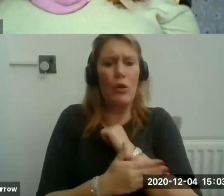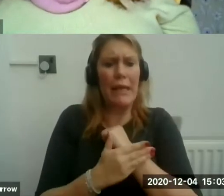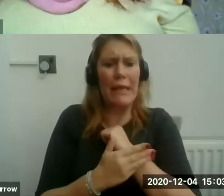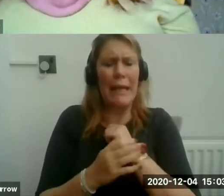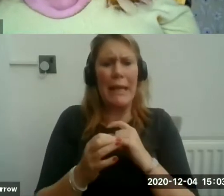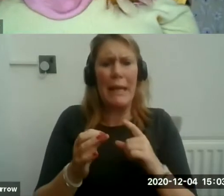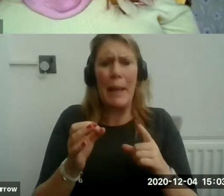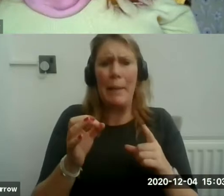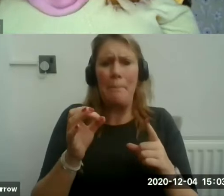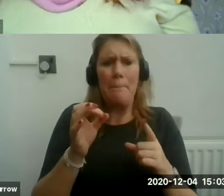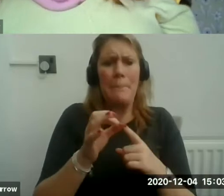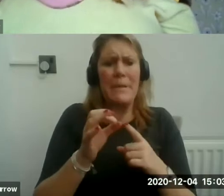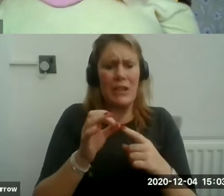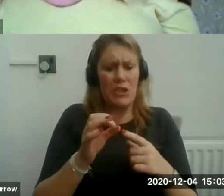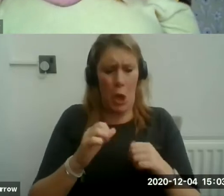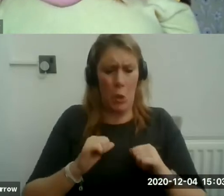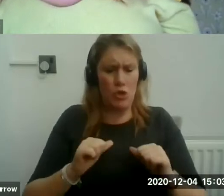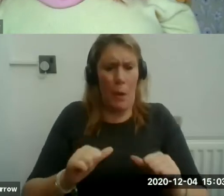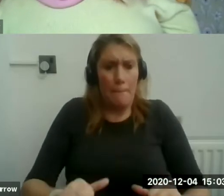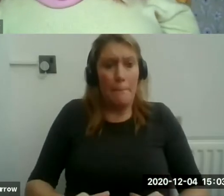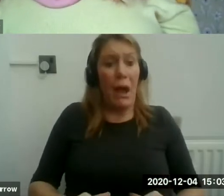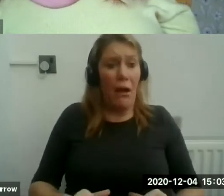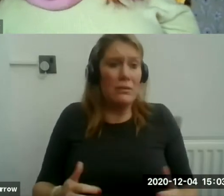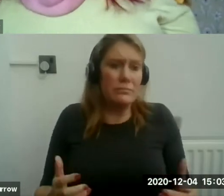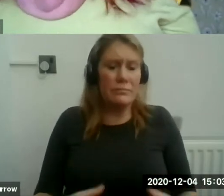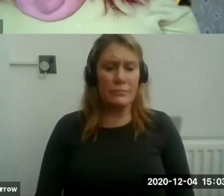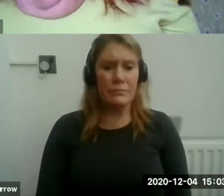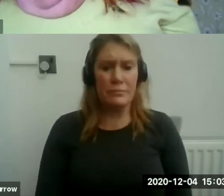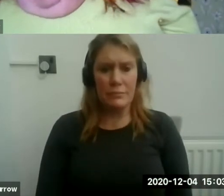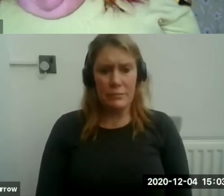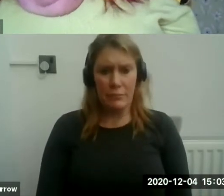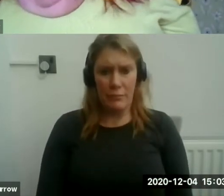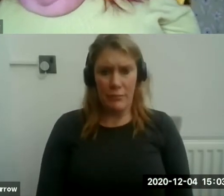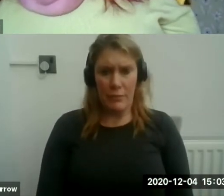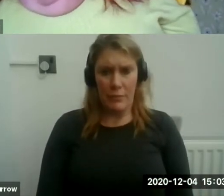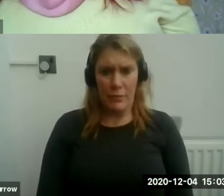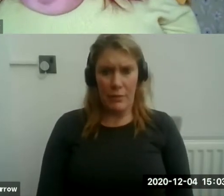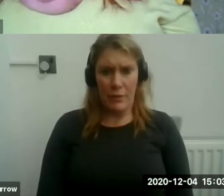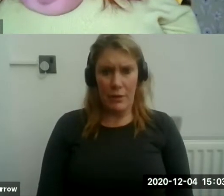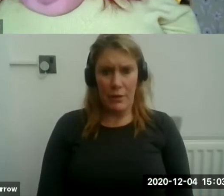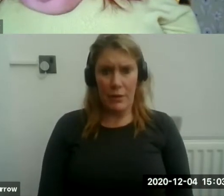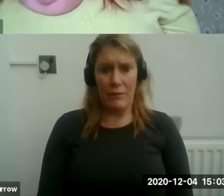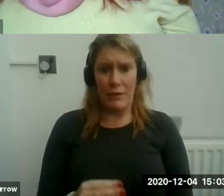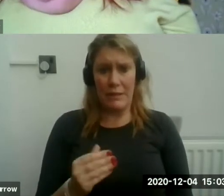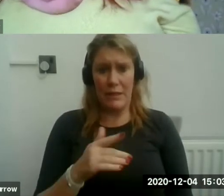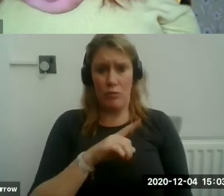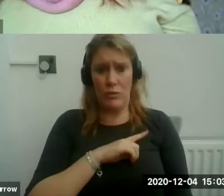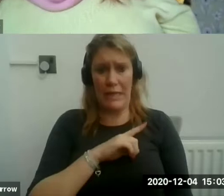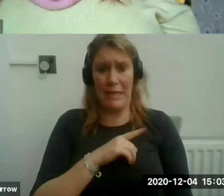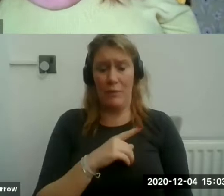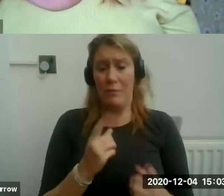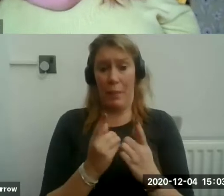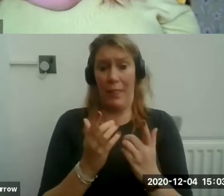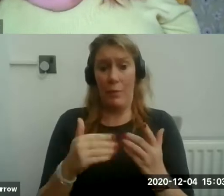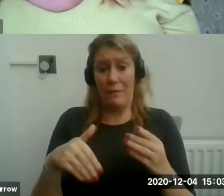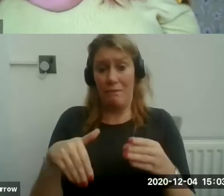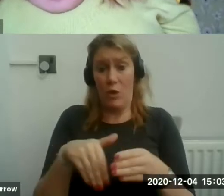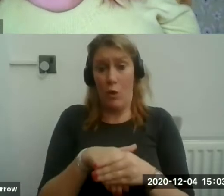they call it pistachio jumper. For some reason, because of something I was involved with last week there is still the